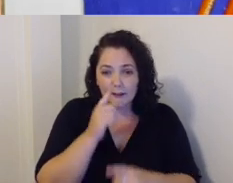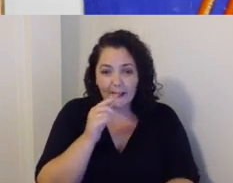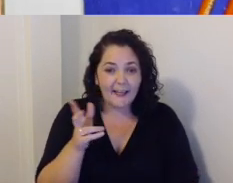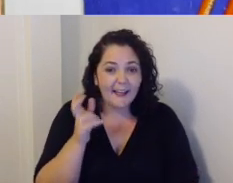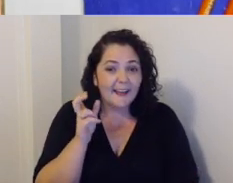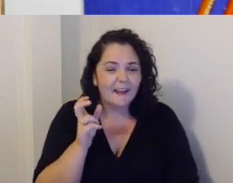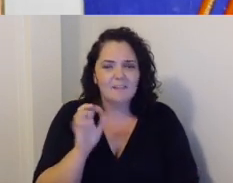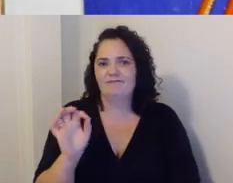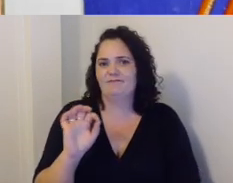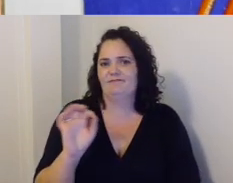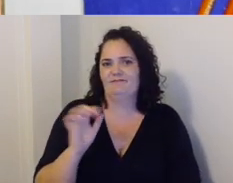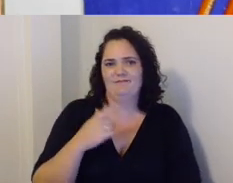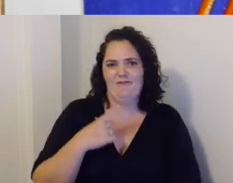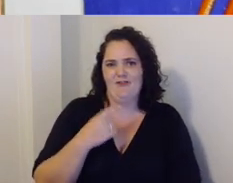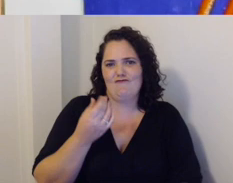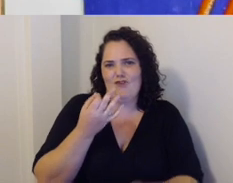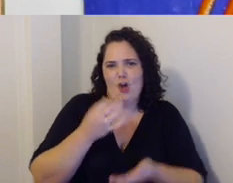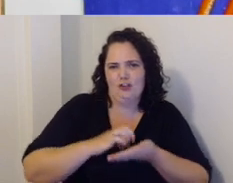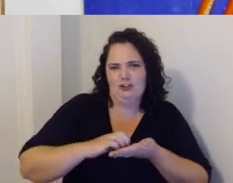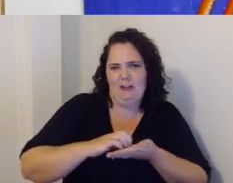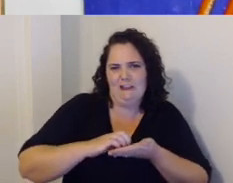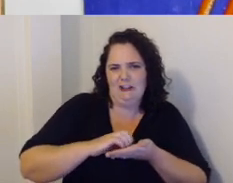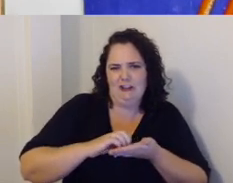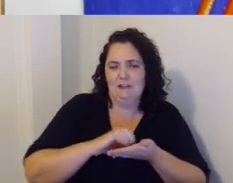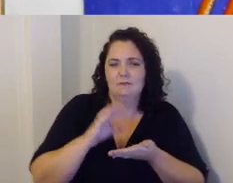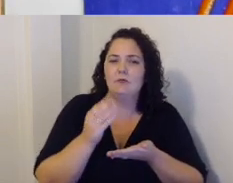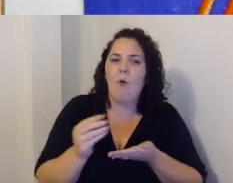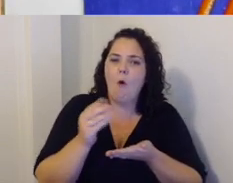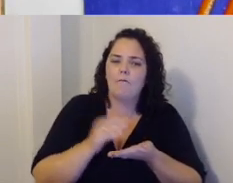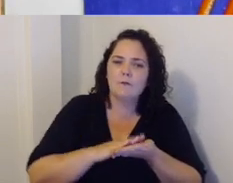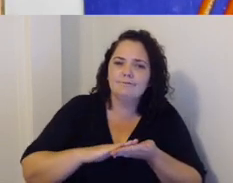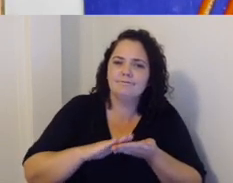you all can't hear that at all, can you? Right so that's not making any sort of scratching, but the